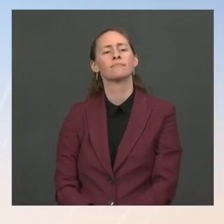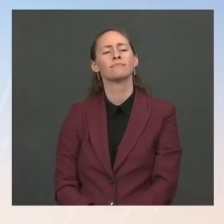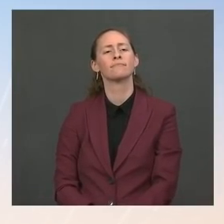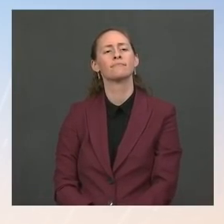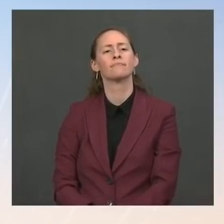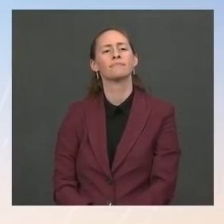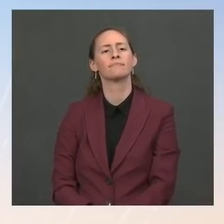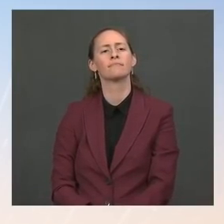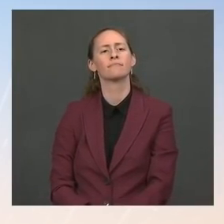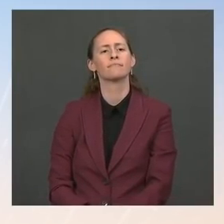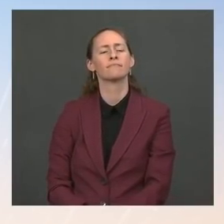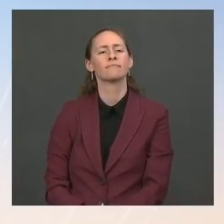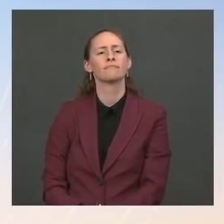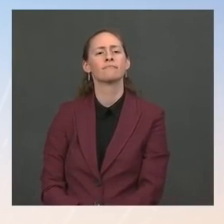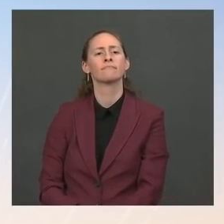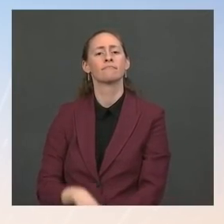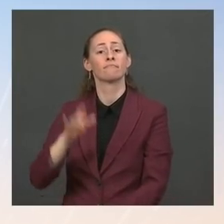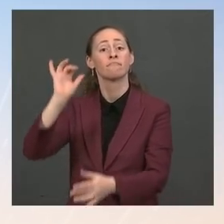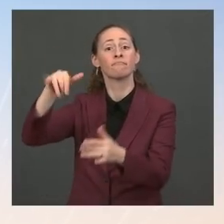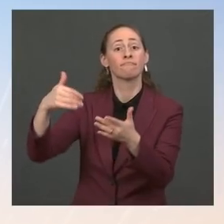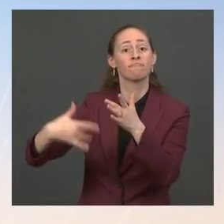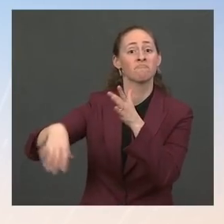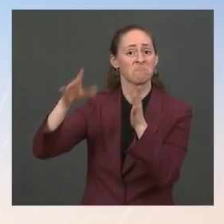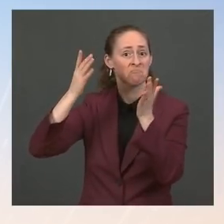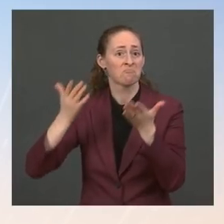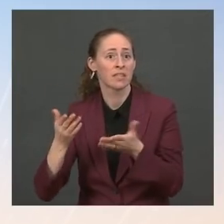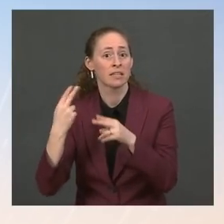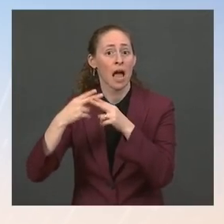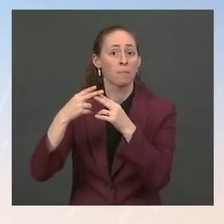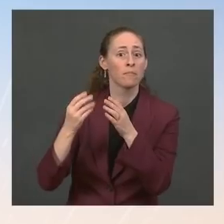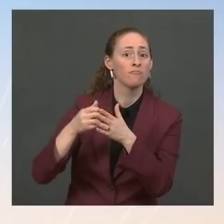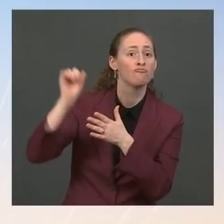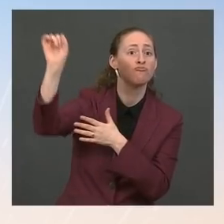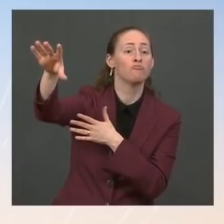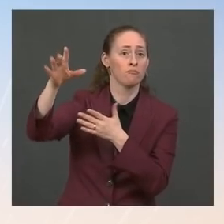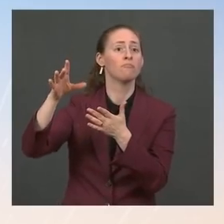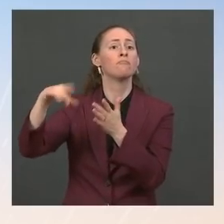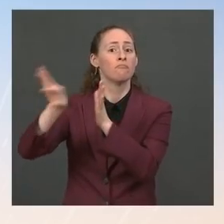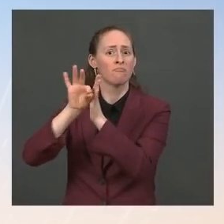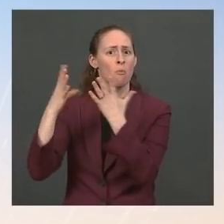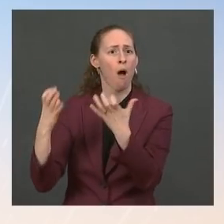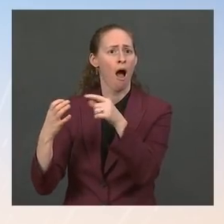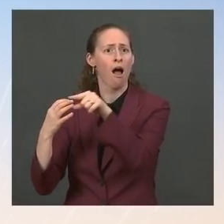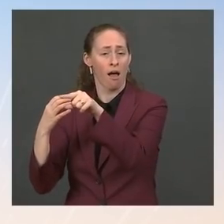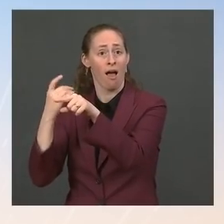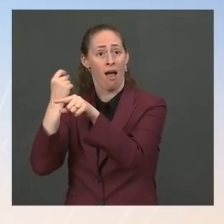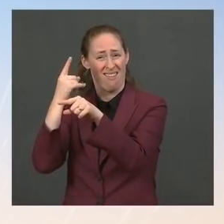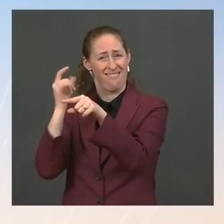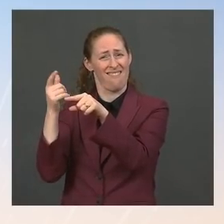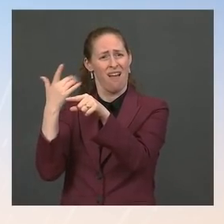of Acting FDA Commissioner Dr. Janet Woodcock, who's led the agency through a challenging time